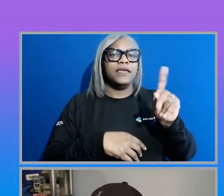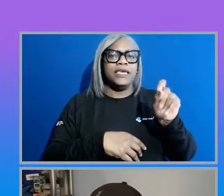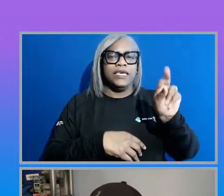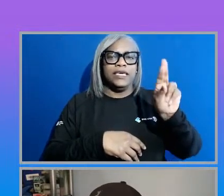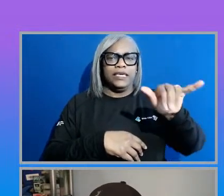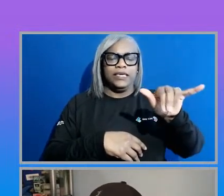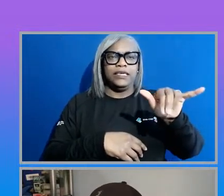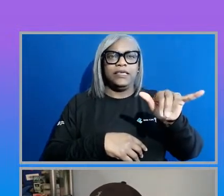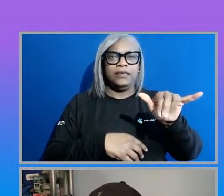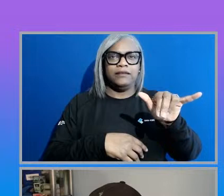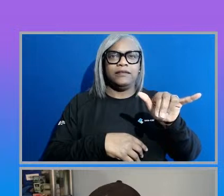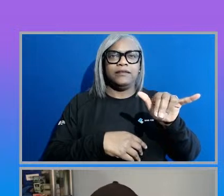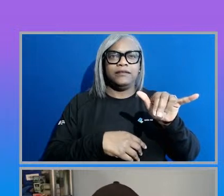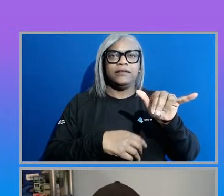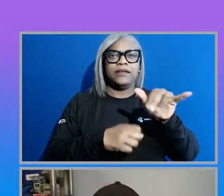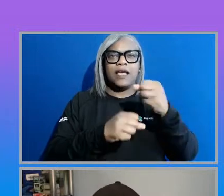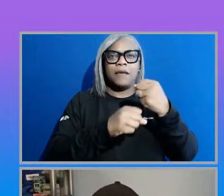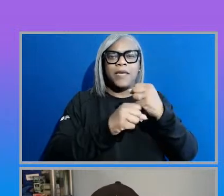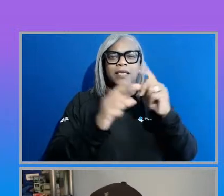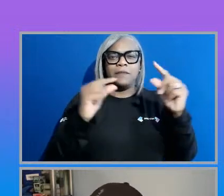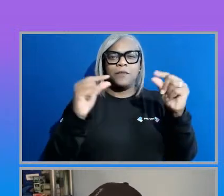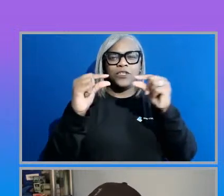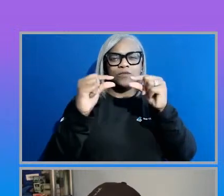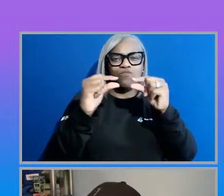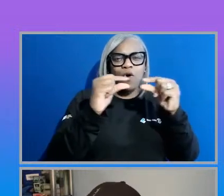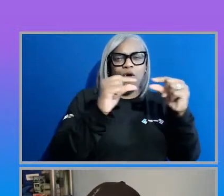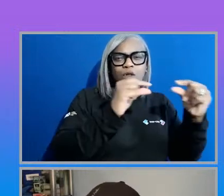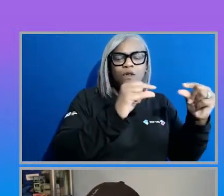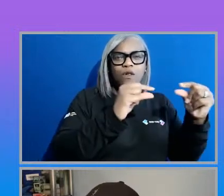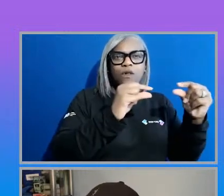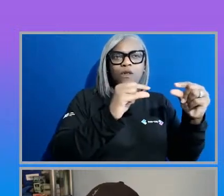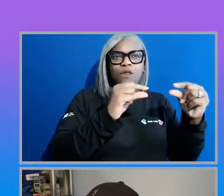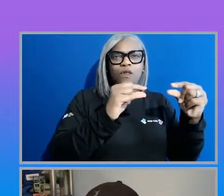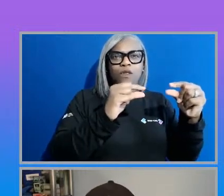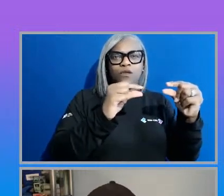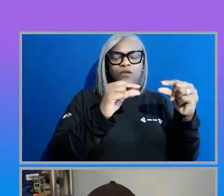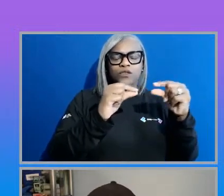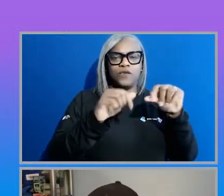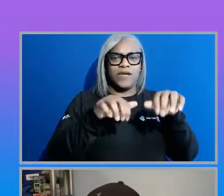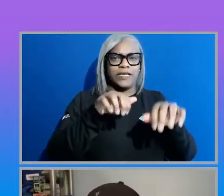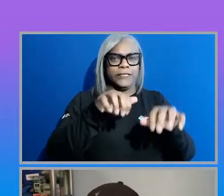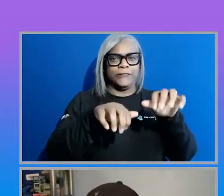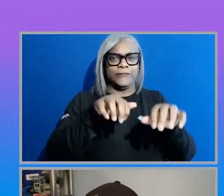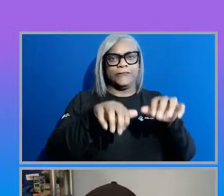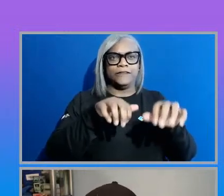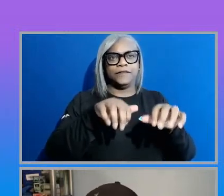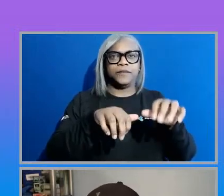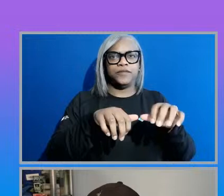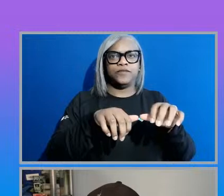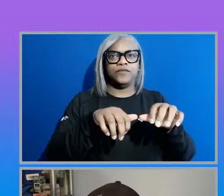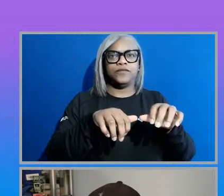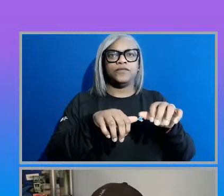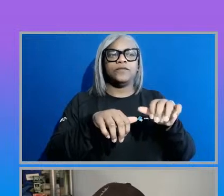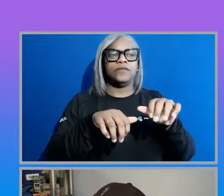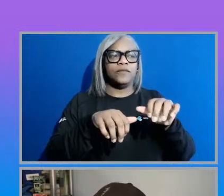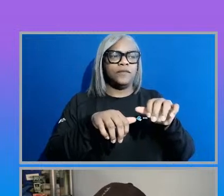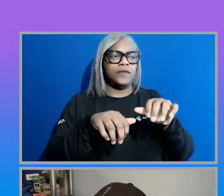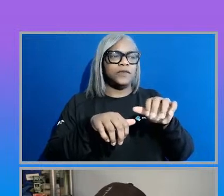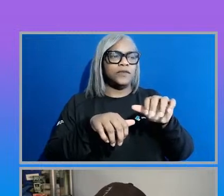this a little bit smaller so I can work it out myself. All